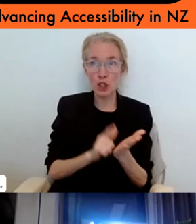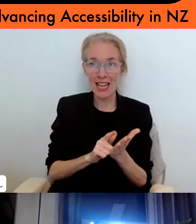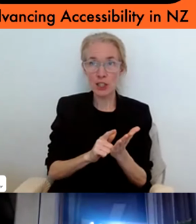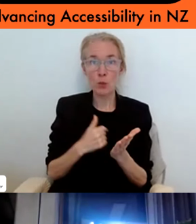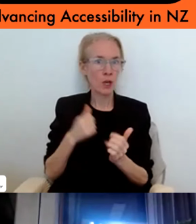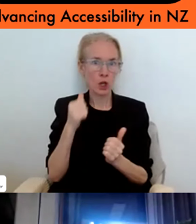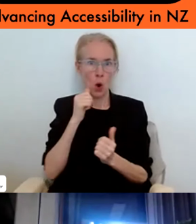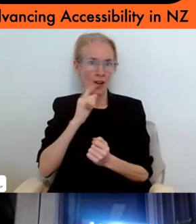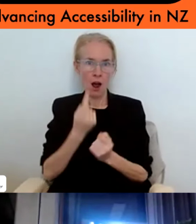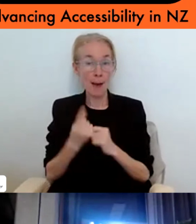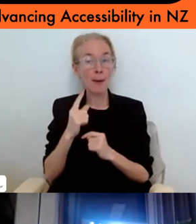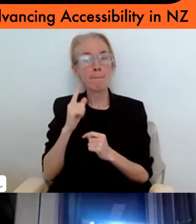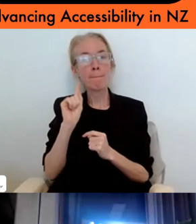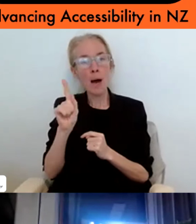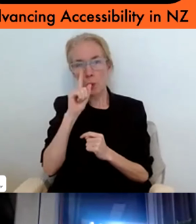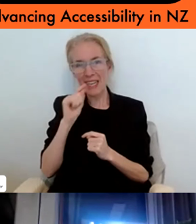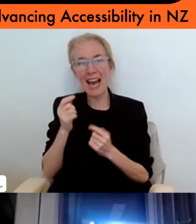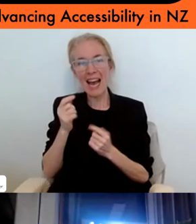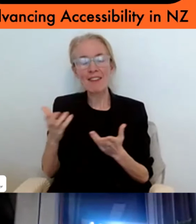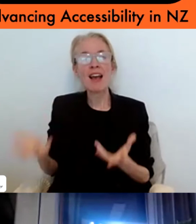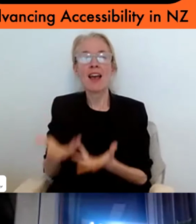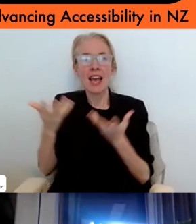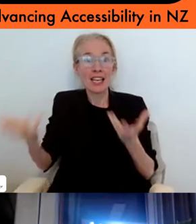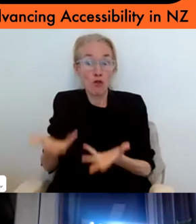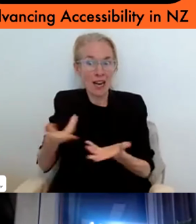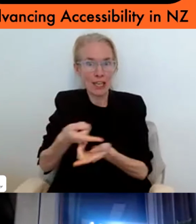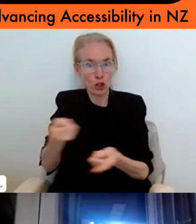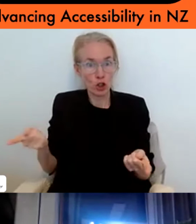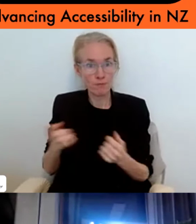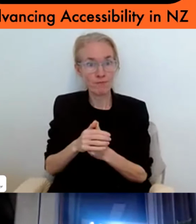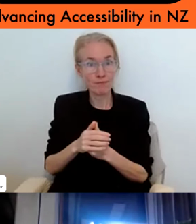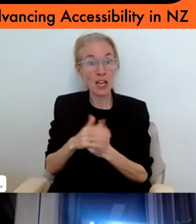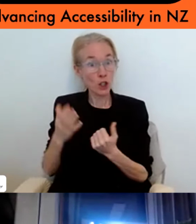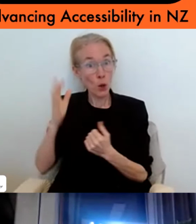from Thames is actually now being explored by councils such as Hamilton